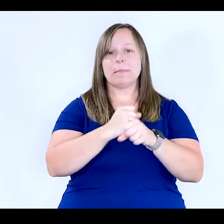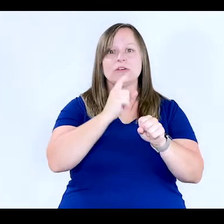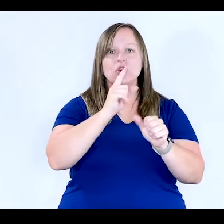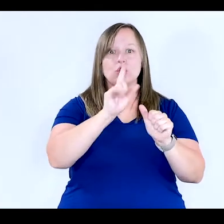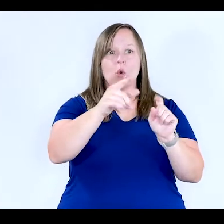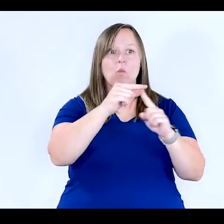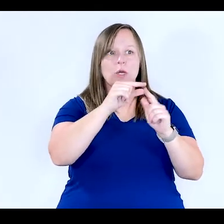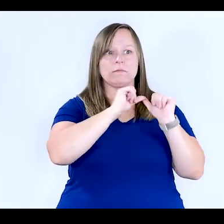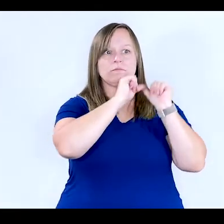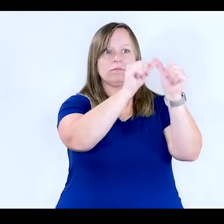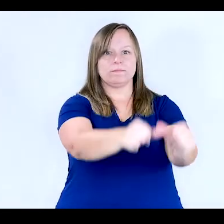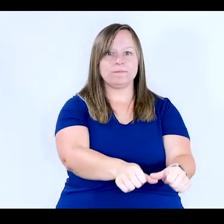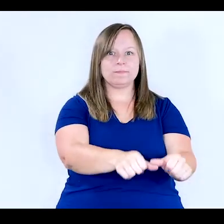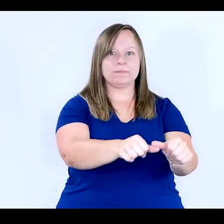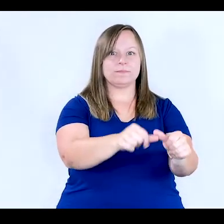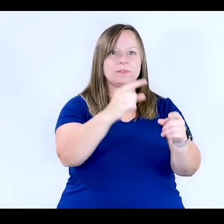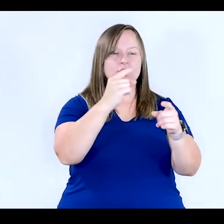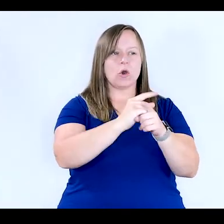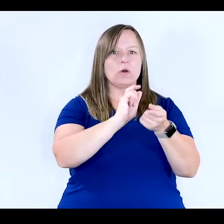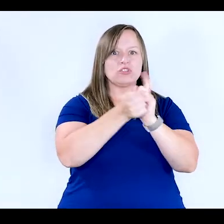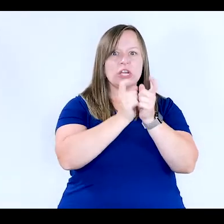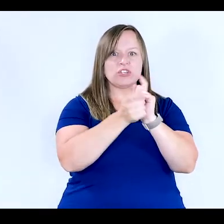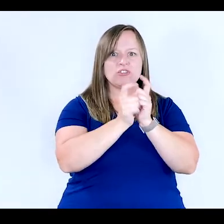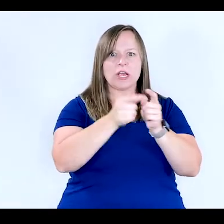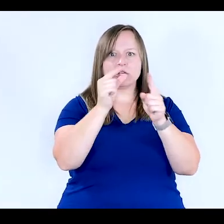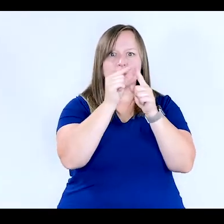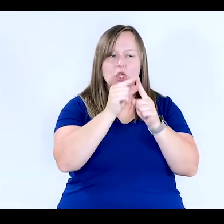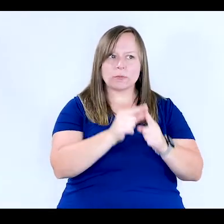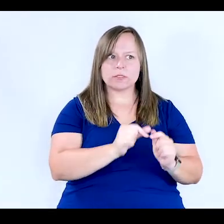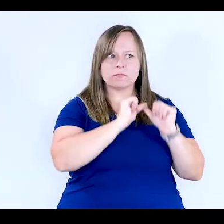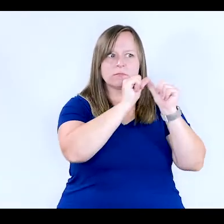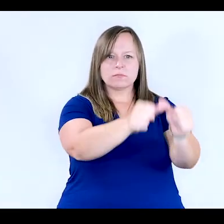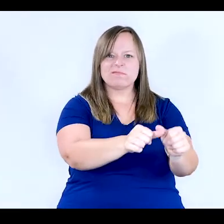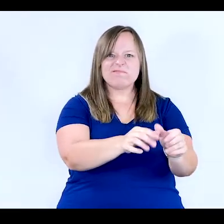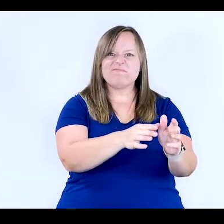with your wording. 4) Use the same term consistently for a specific